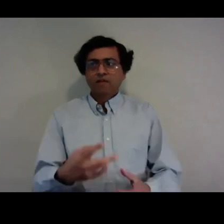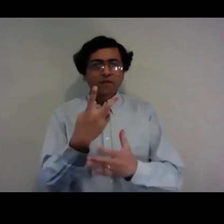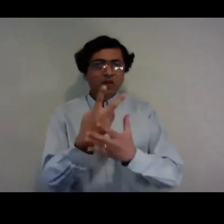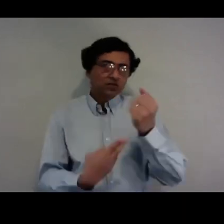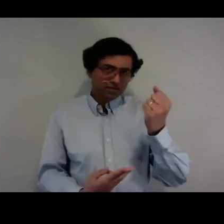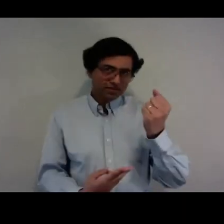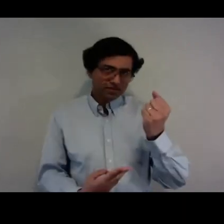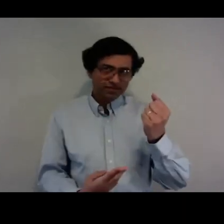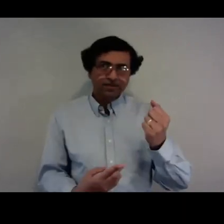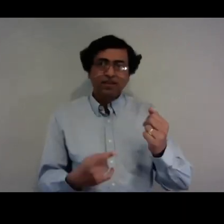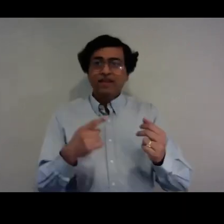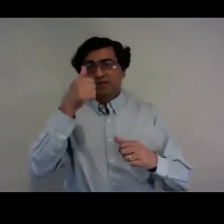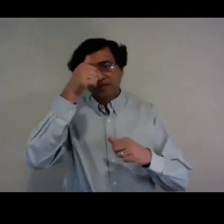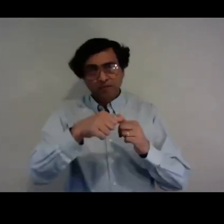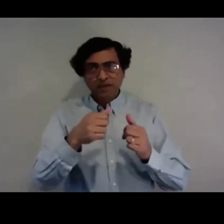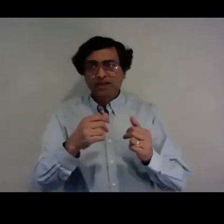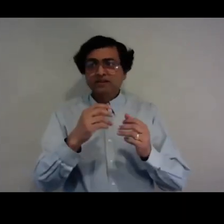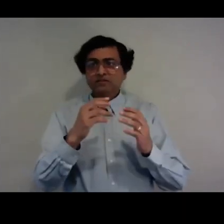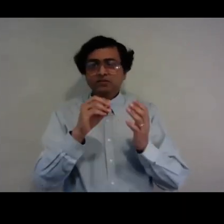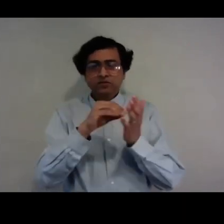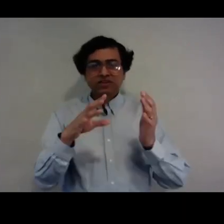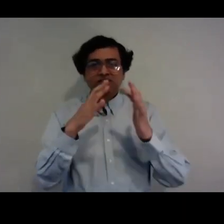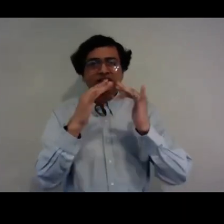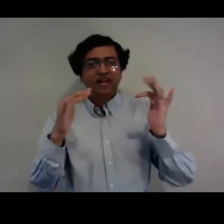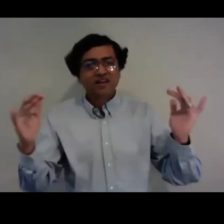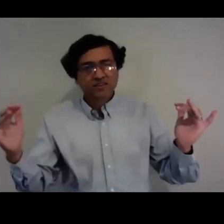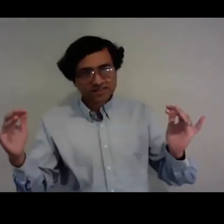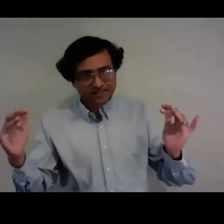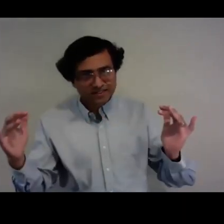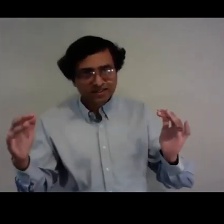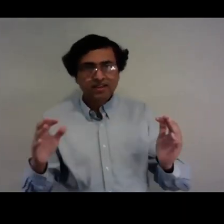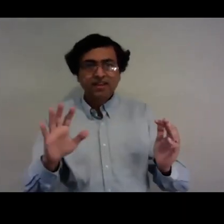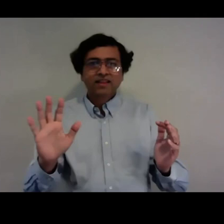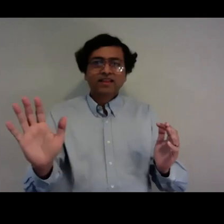I would say both.